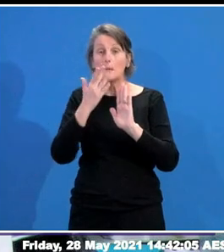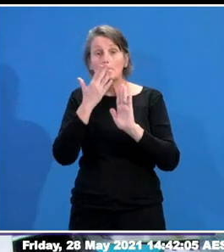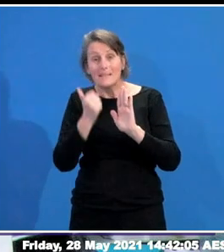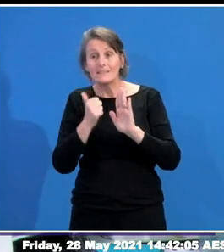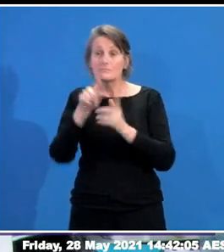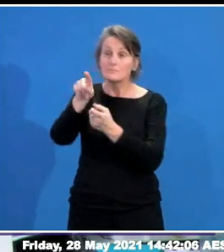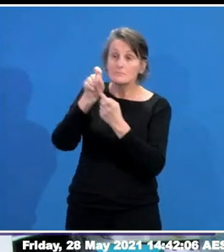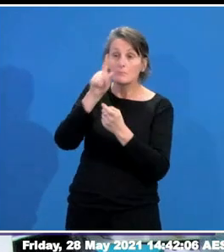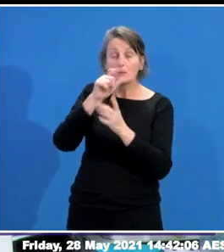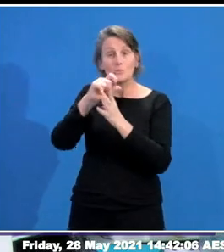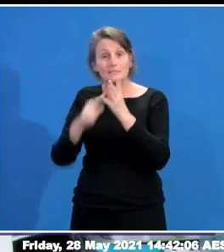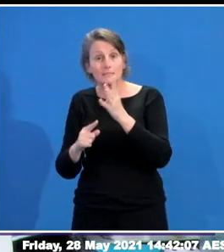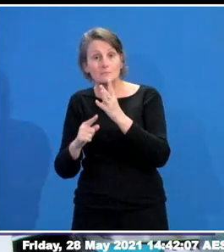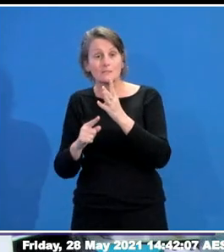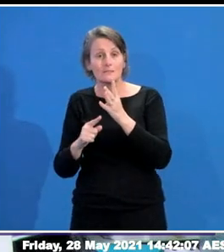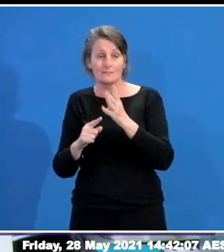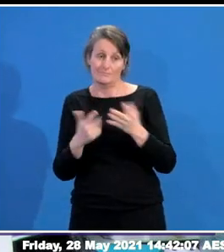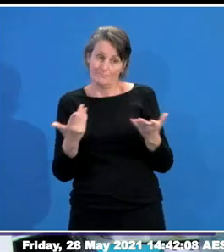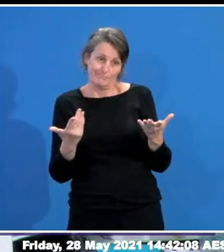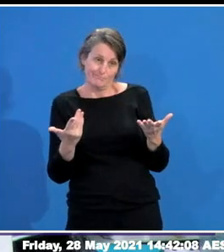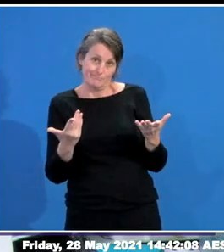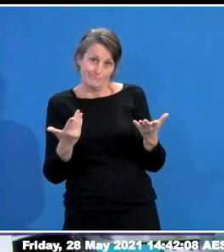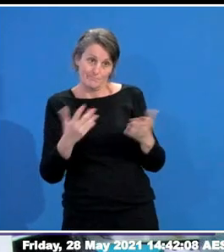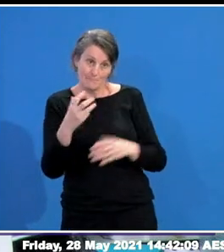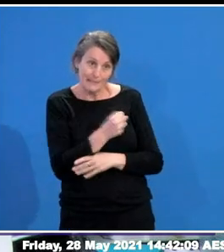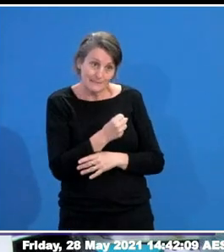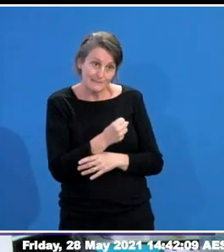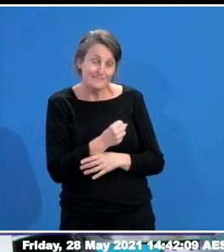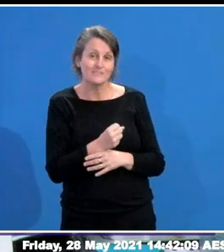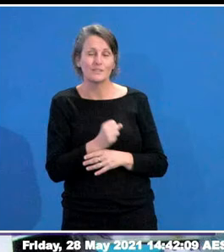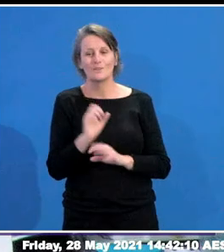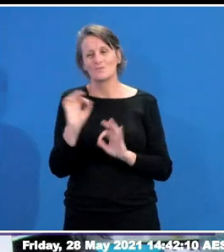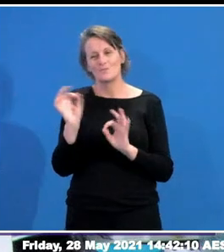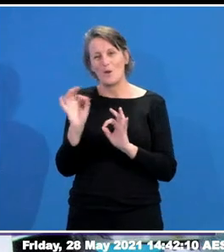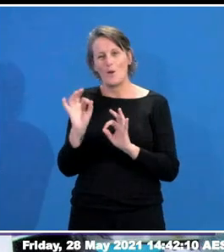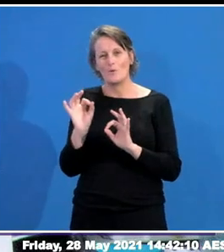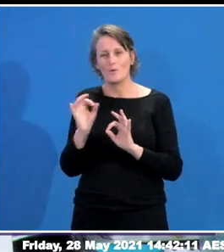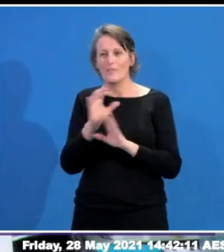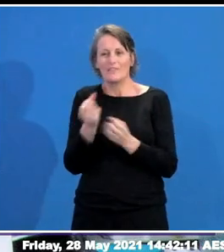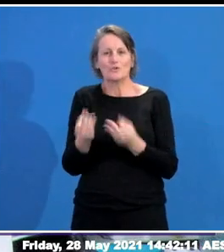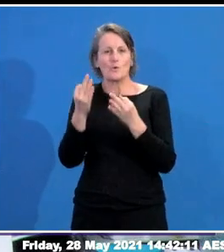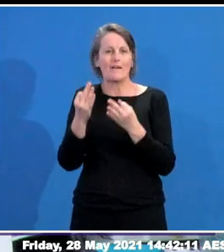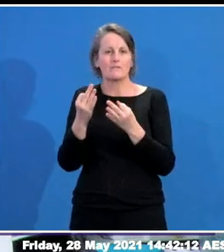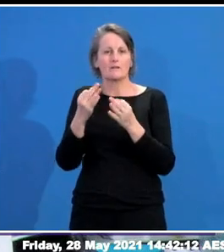Well, they don't put specific requirements in terms of quotas or targets or anything.